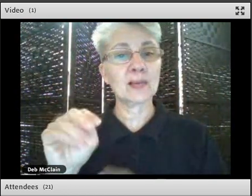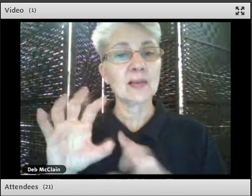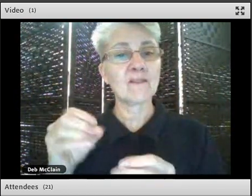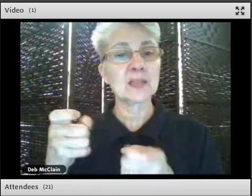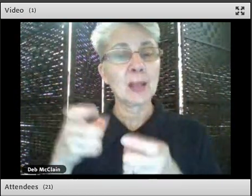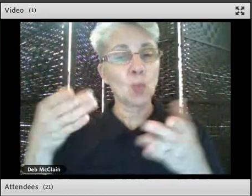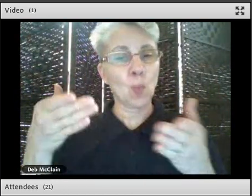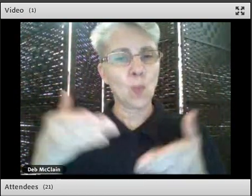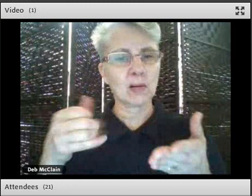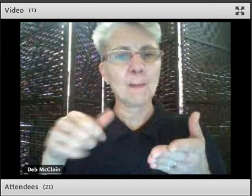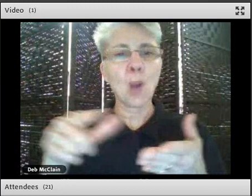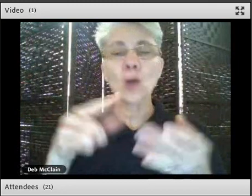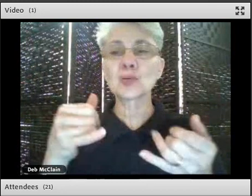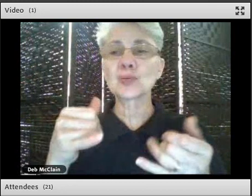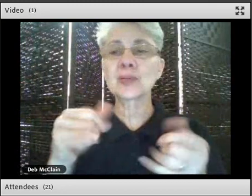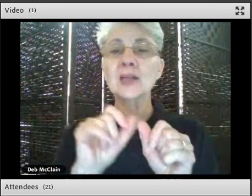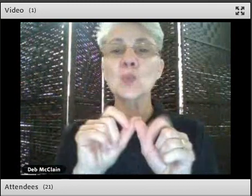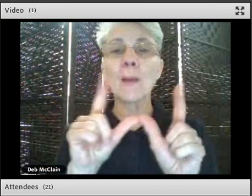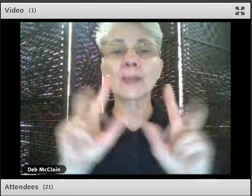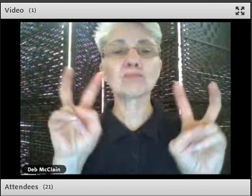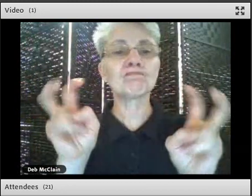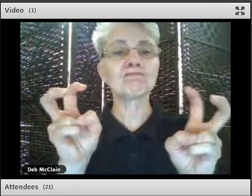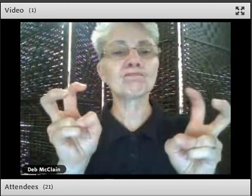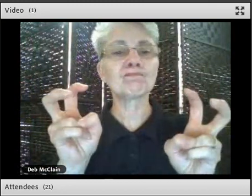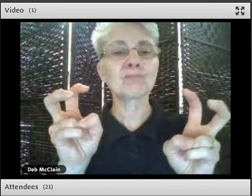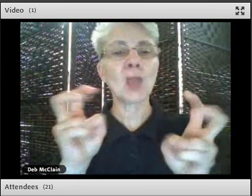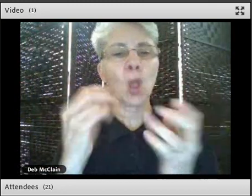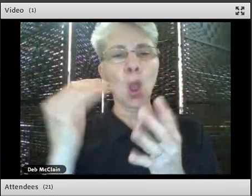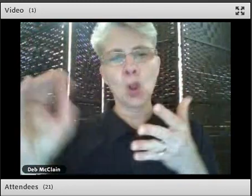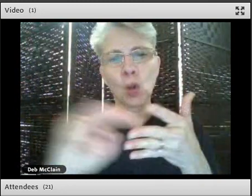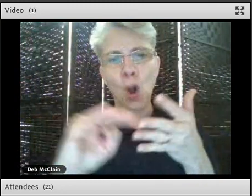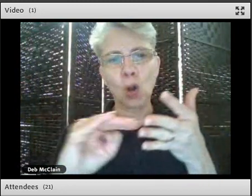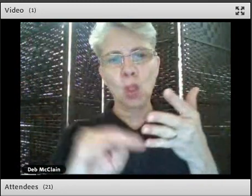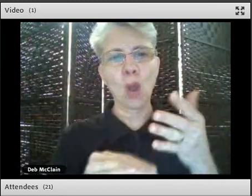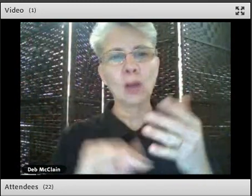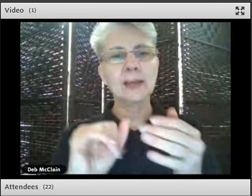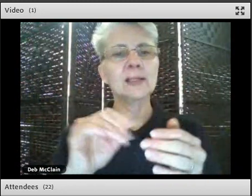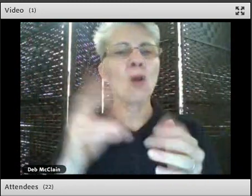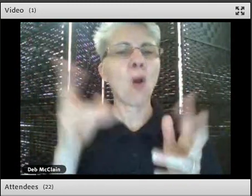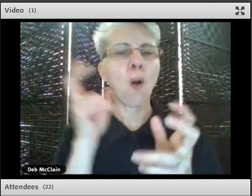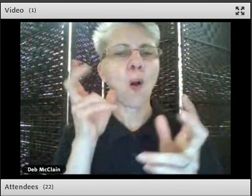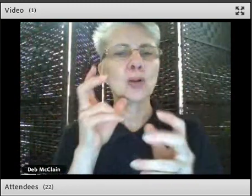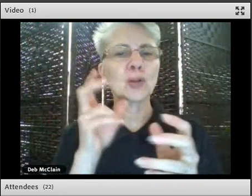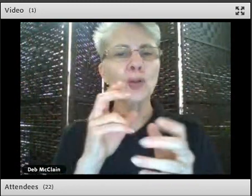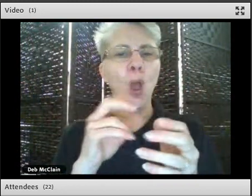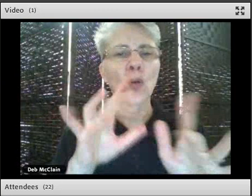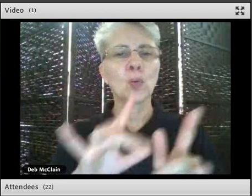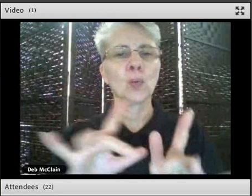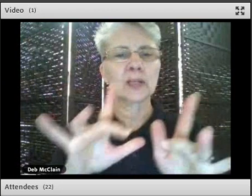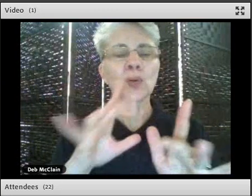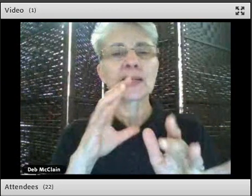to today's webinar, "Cataloging Audio Resources," and today's presenter, Bobby Bothmann.